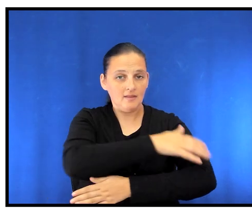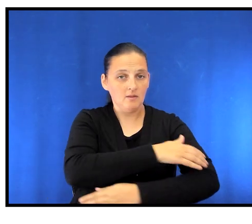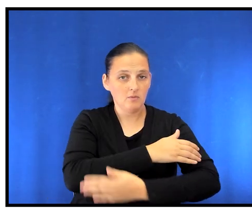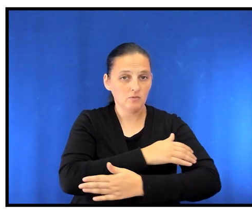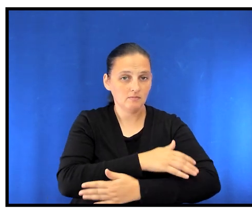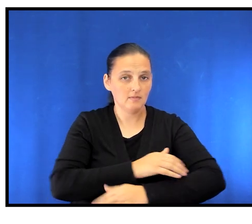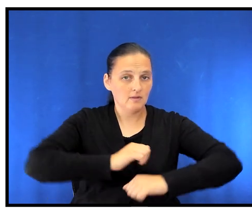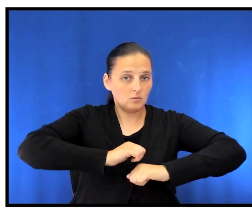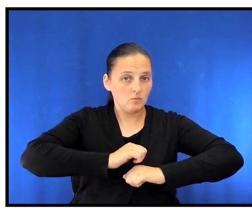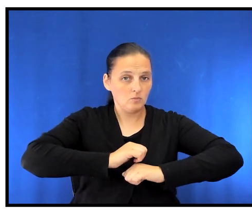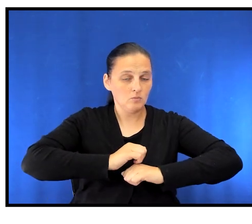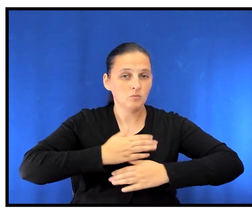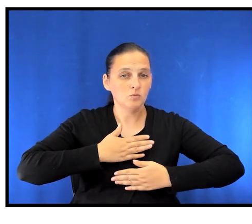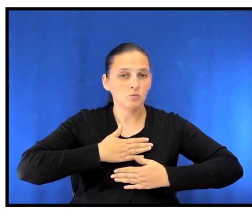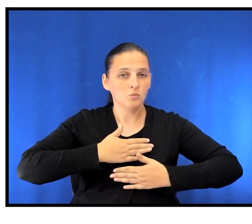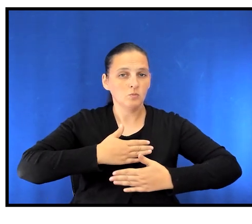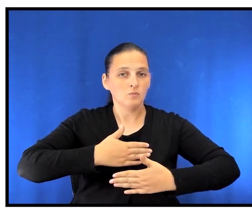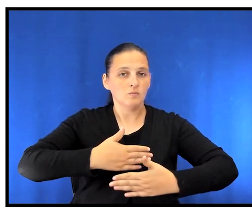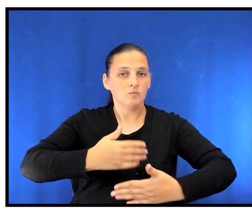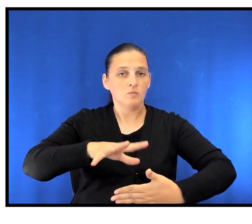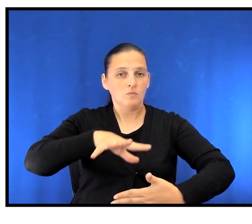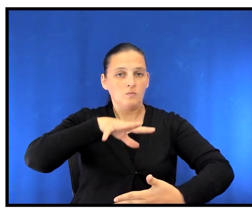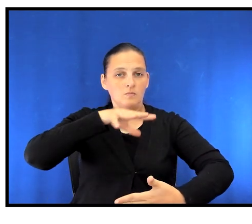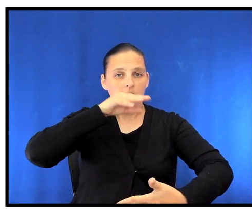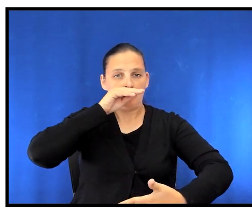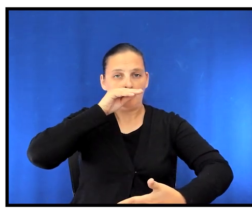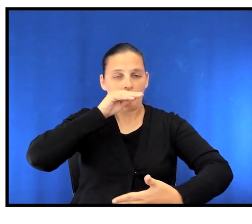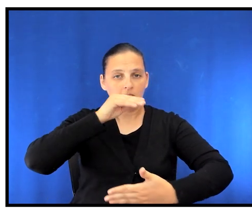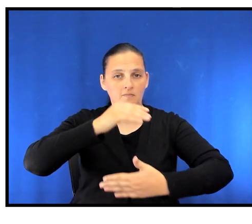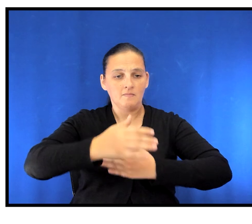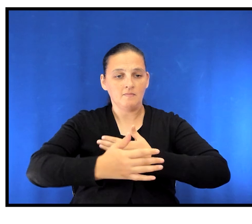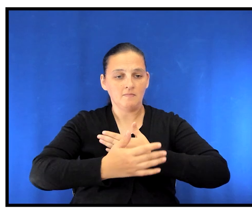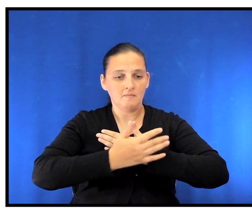Slowly take a deep breath in. Using the heels of your hands with your elbows out,